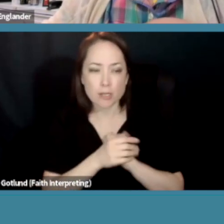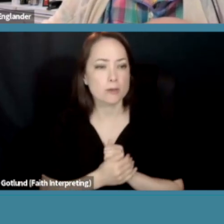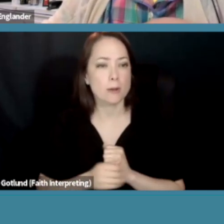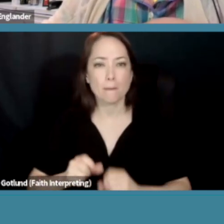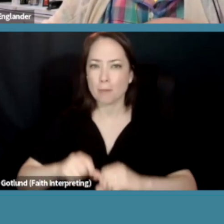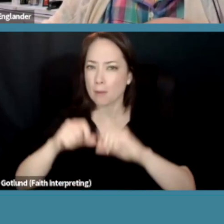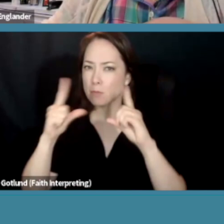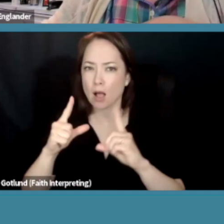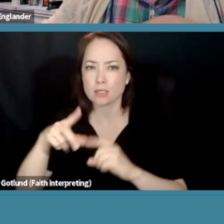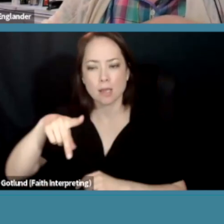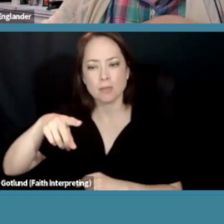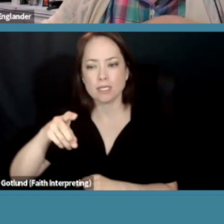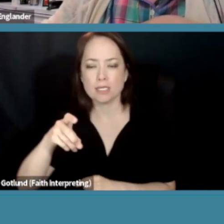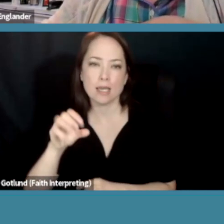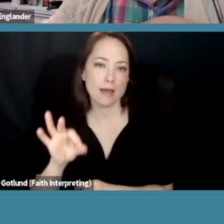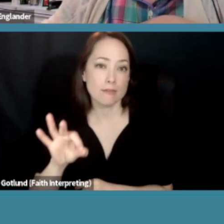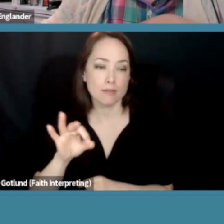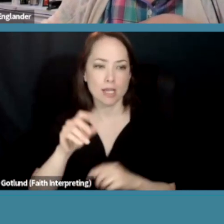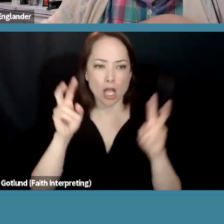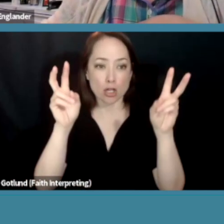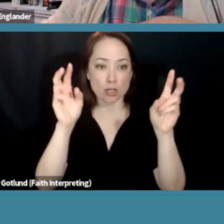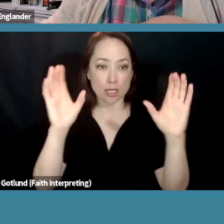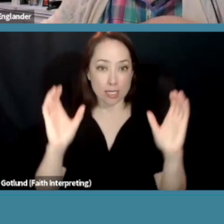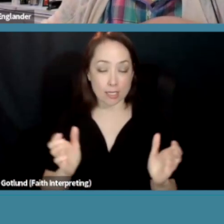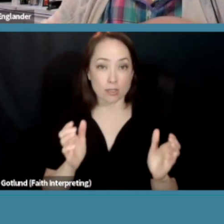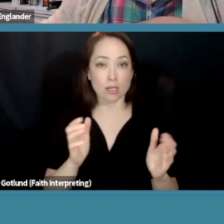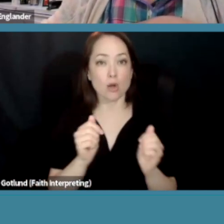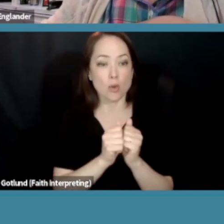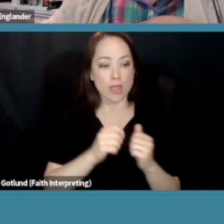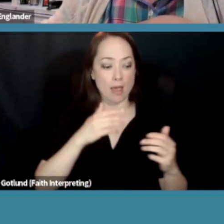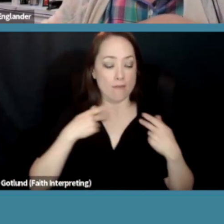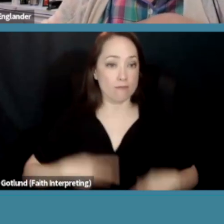in the categories of physical environments, communications environments,